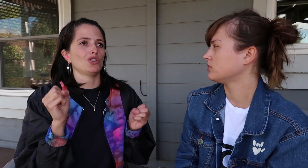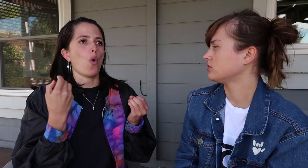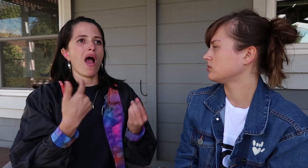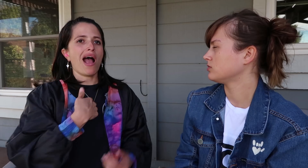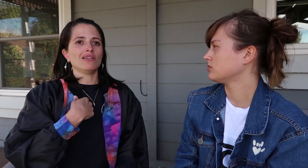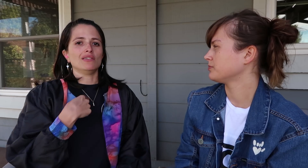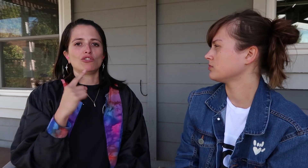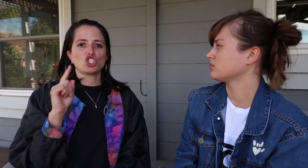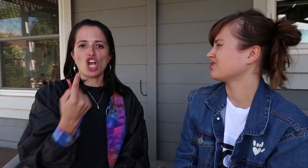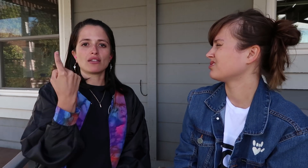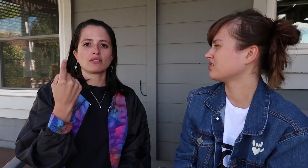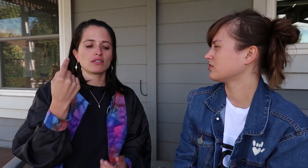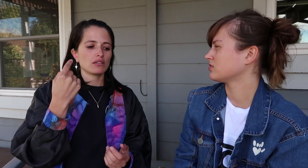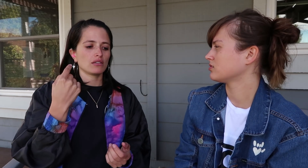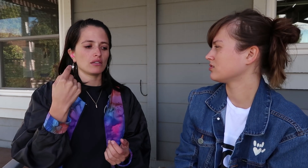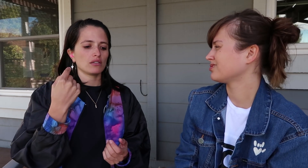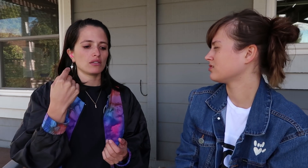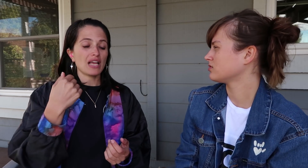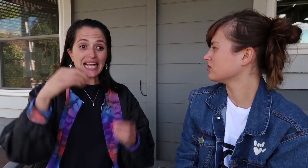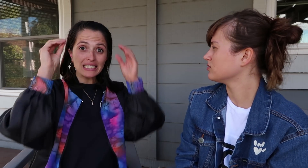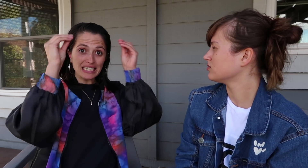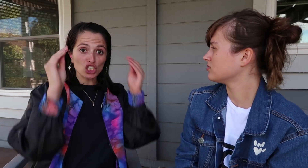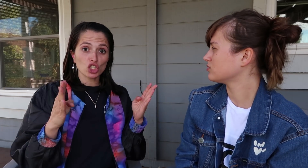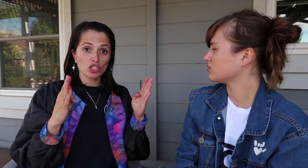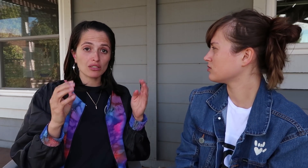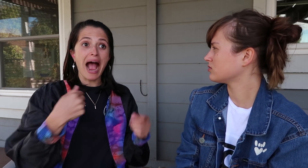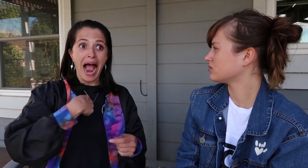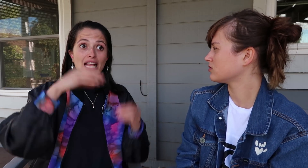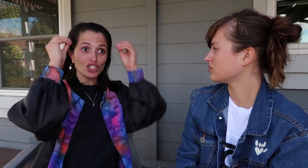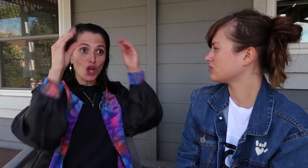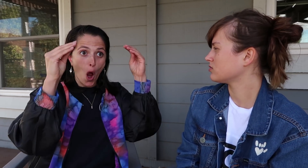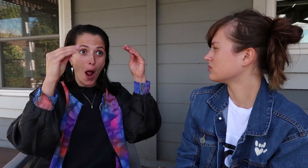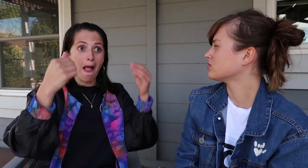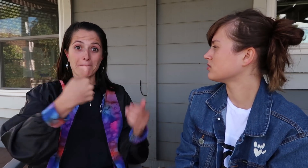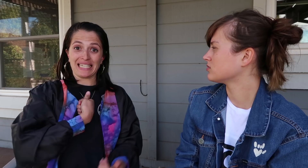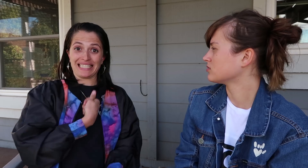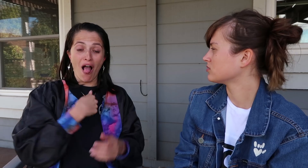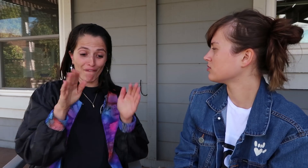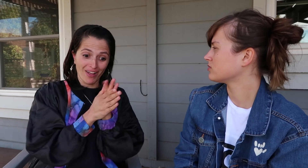So I was teaching myself.